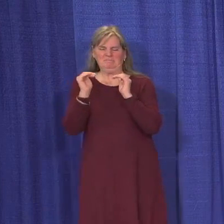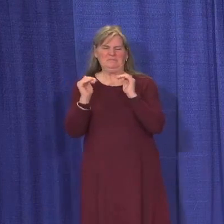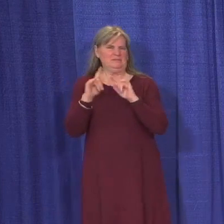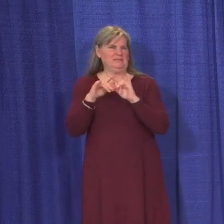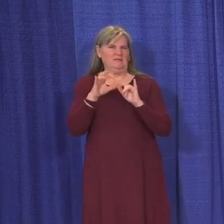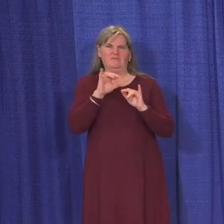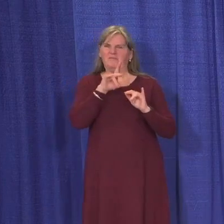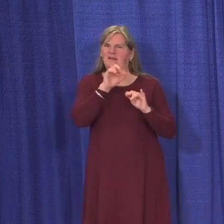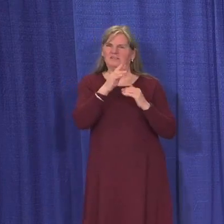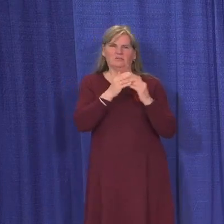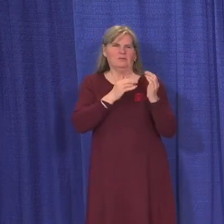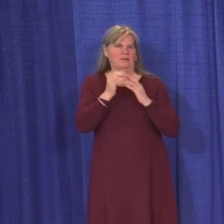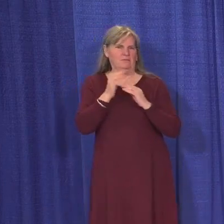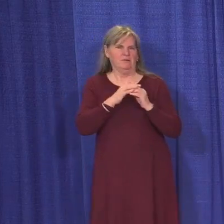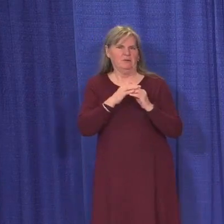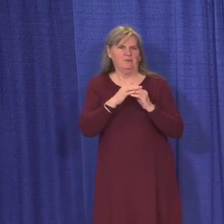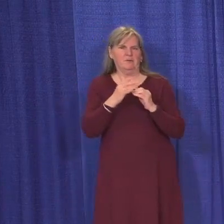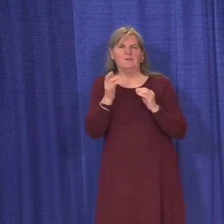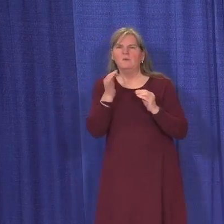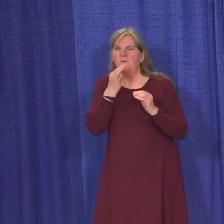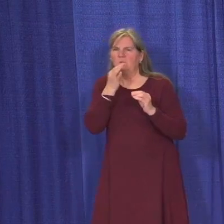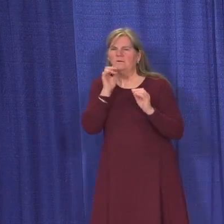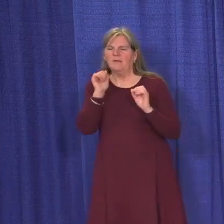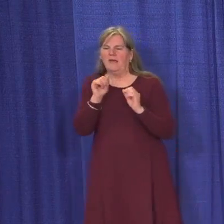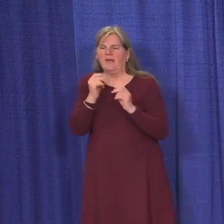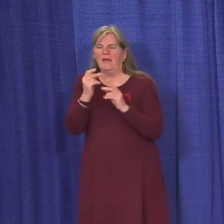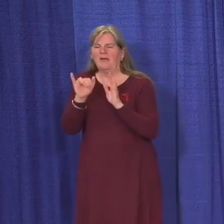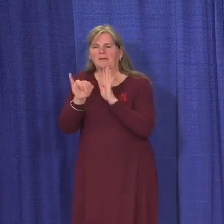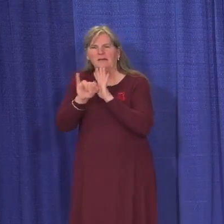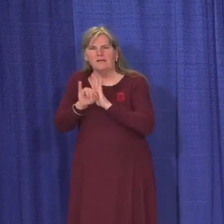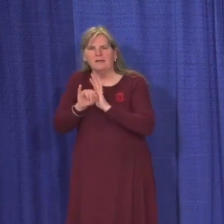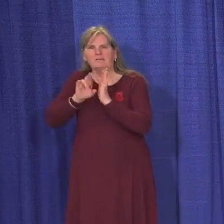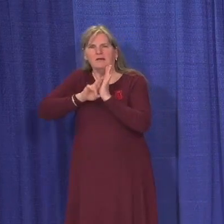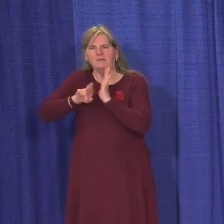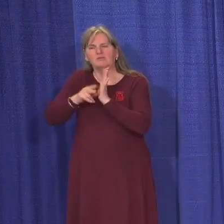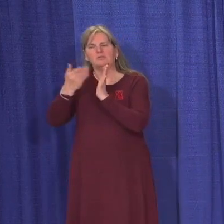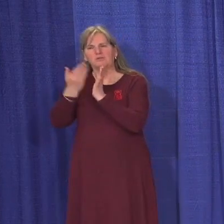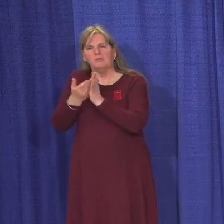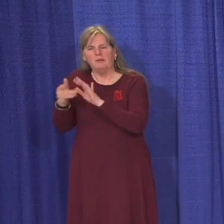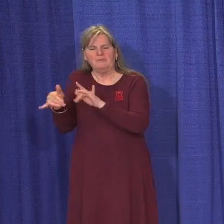Yukon and we note the approach and we have the training.